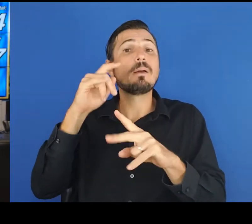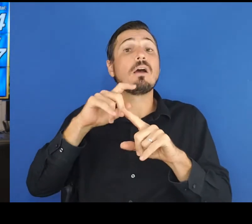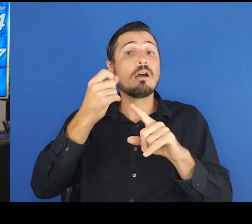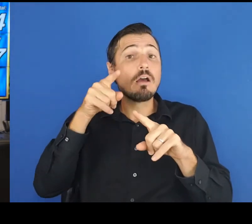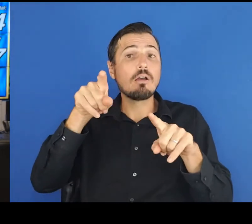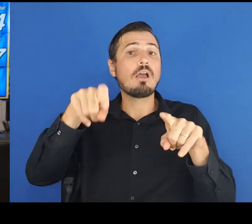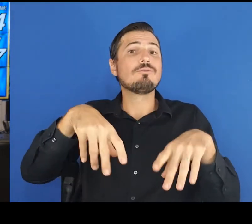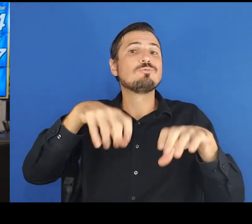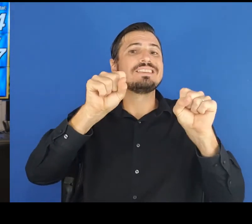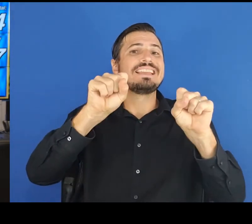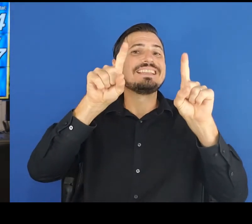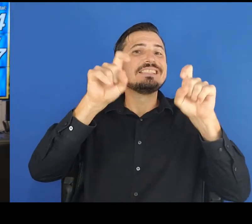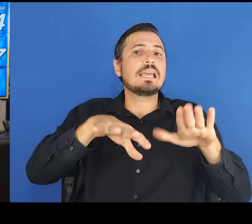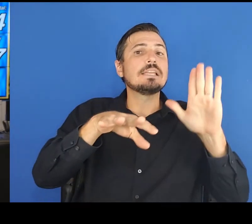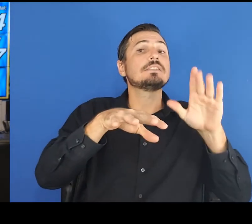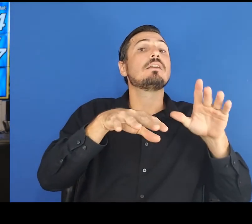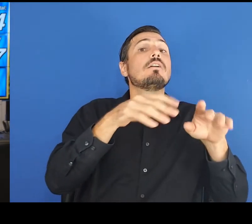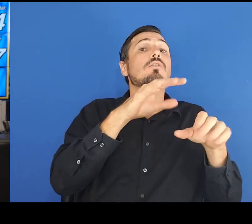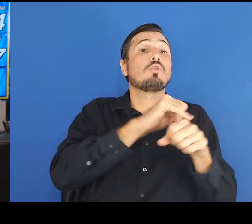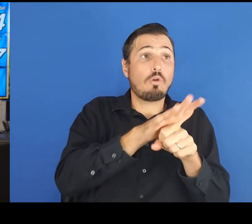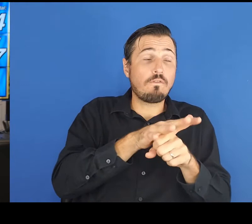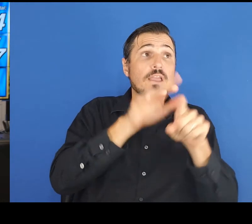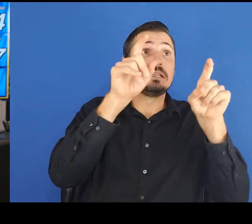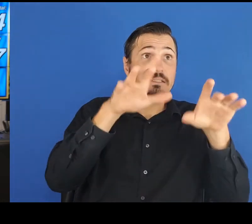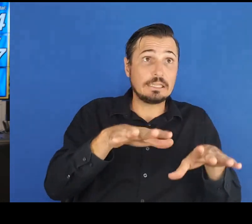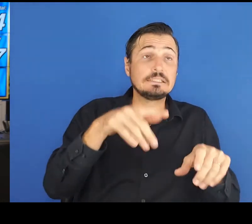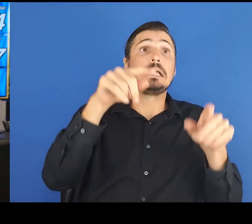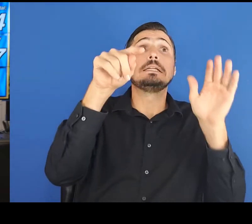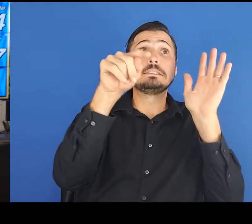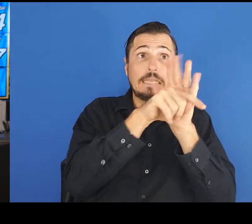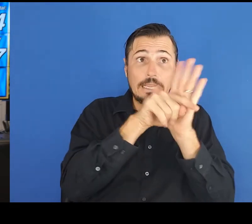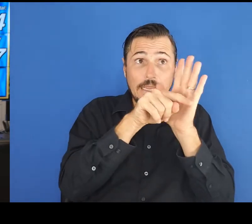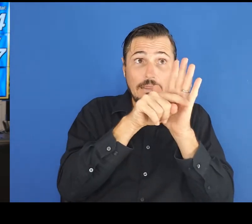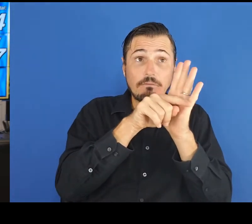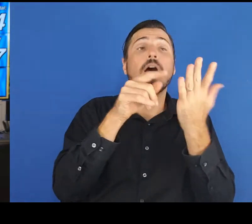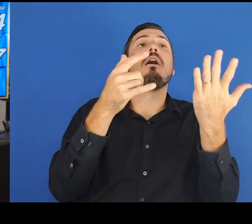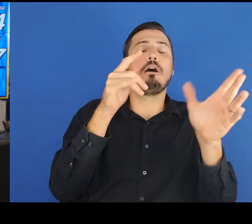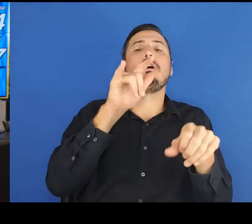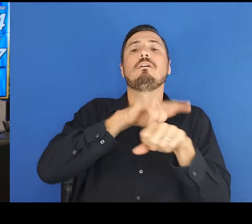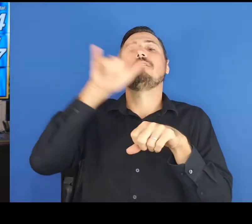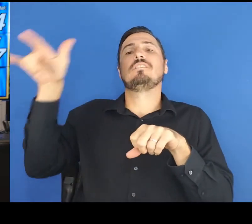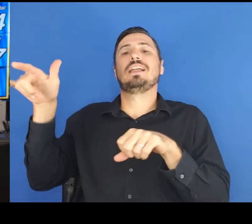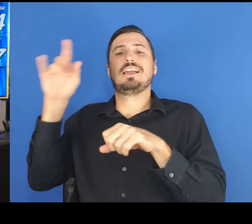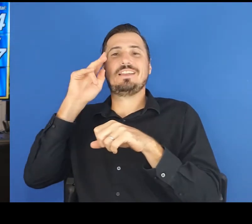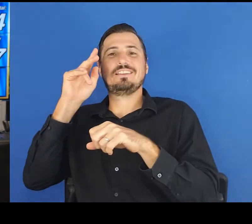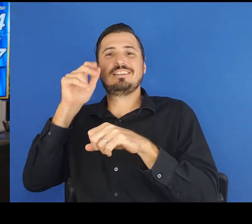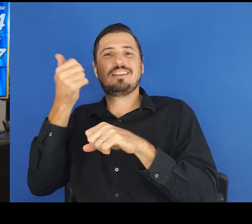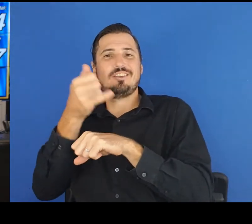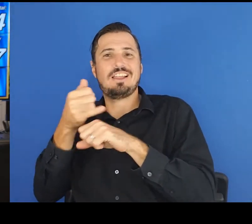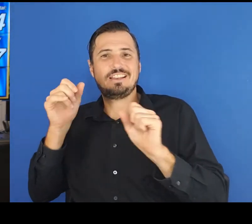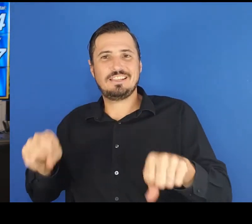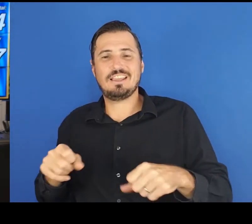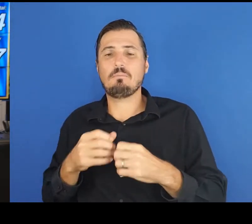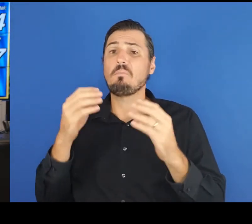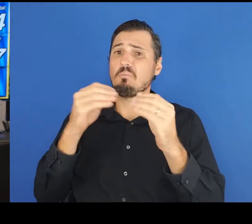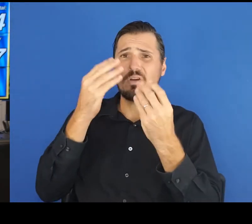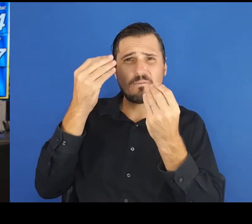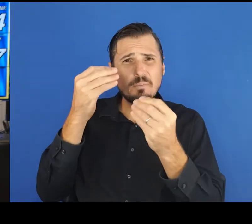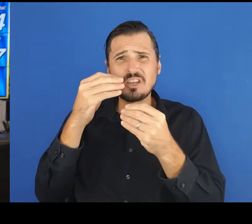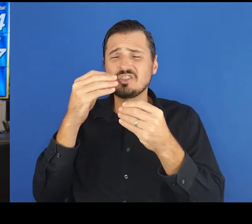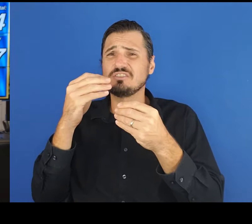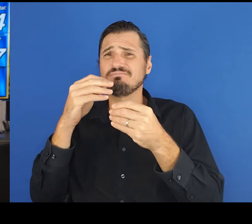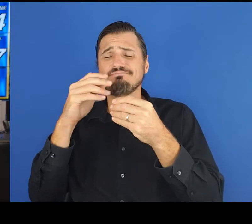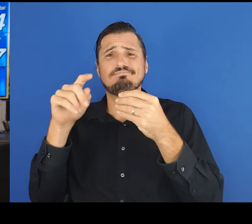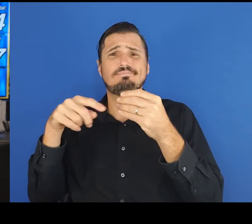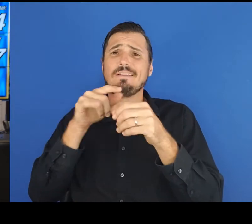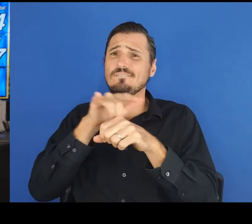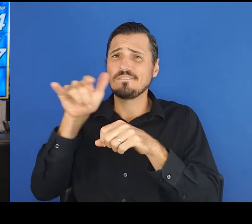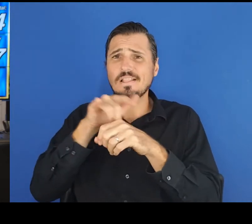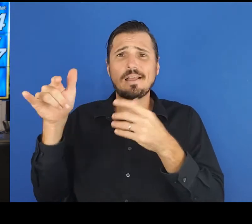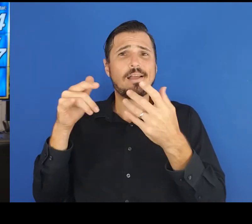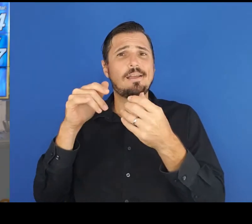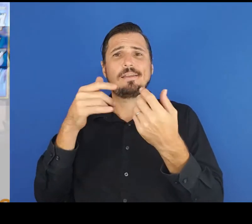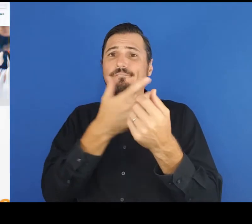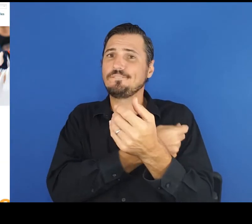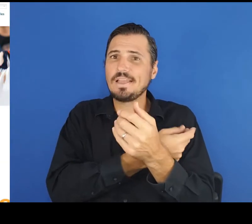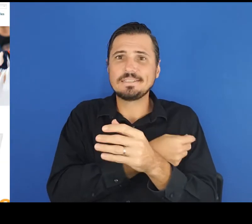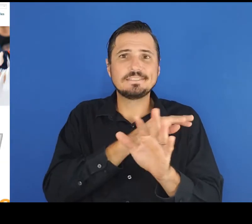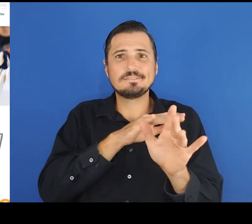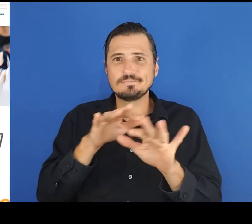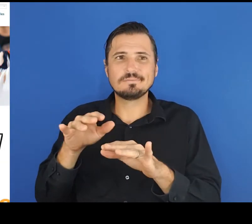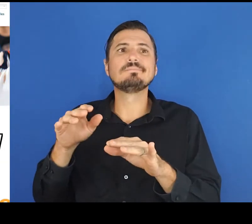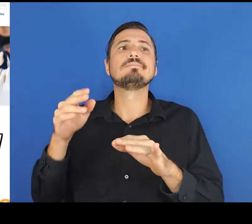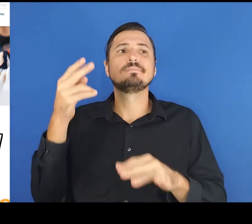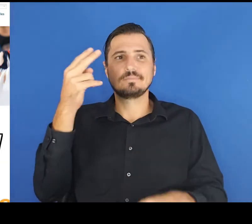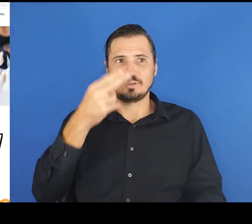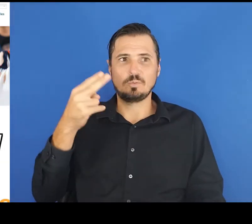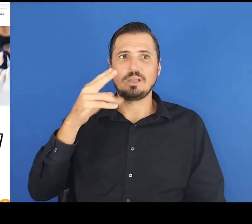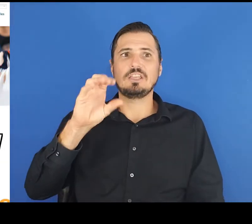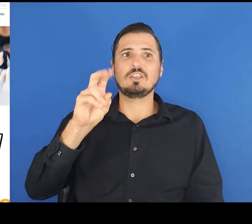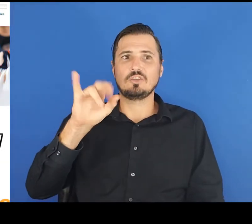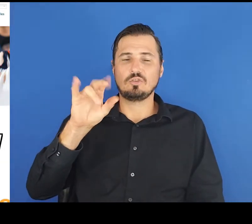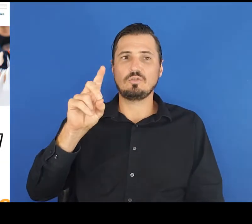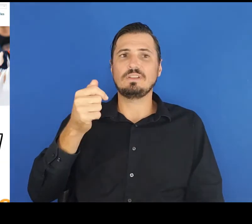For more information on the State’s Safe Travels program, including a full list of Trusted Testing Partners and more details on the vaccine exemption program, visit hawaiicovid19.com/travel.